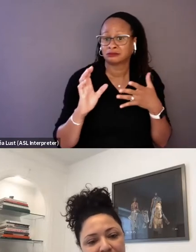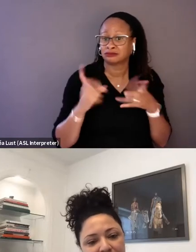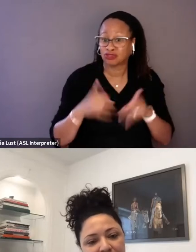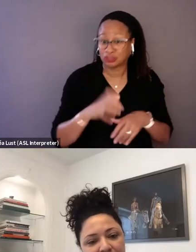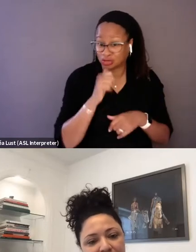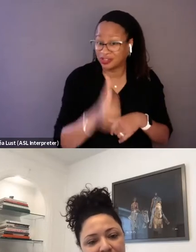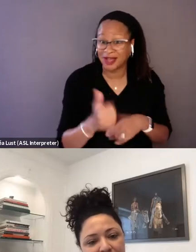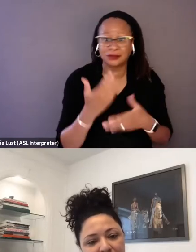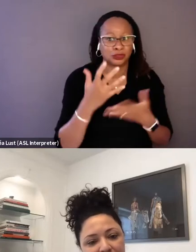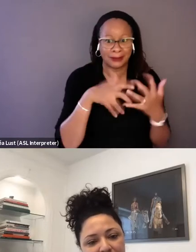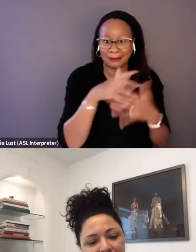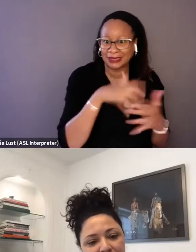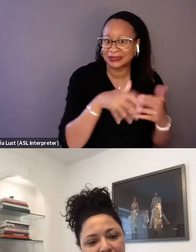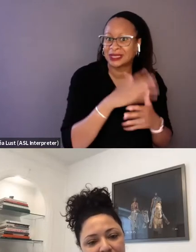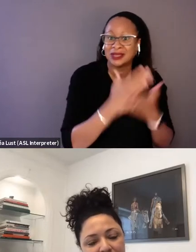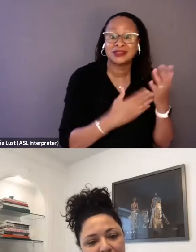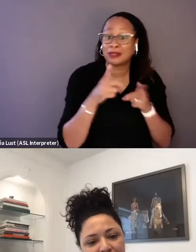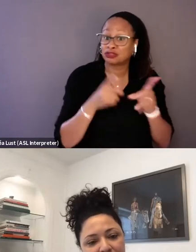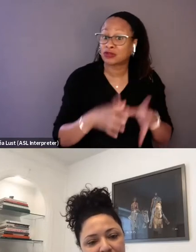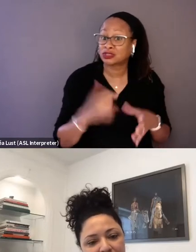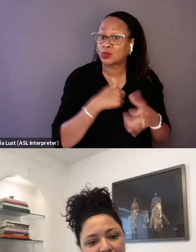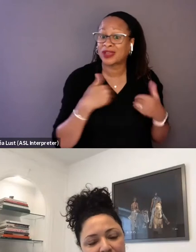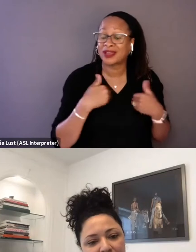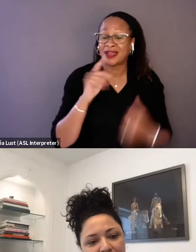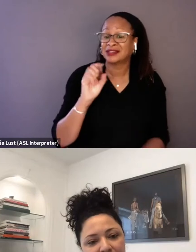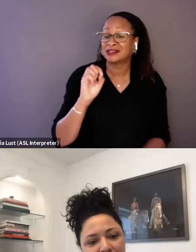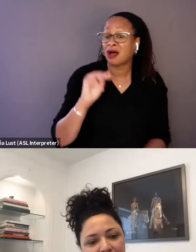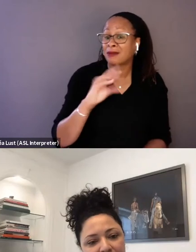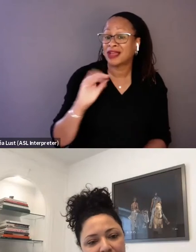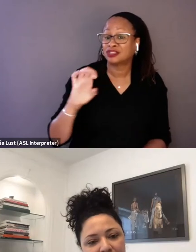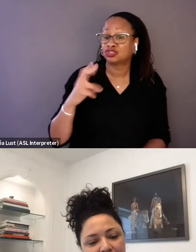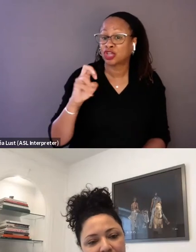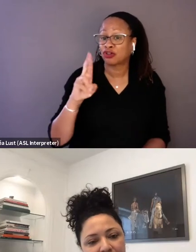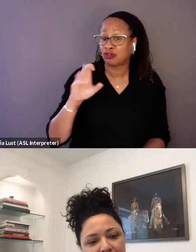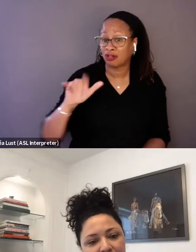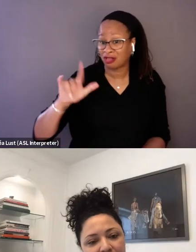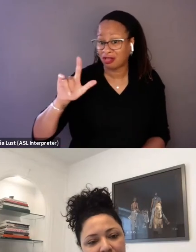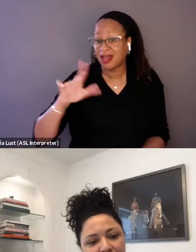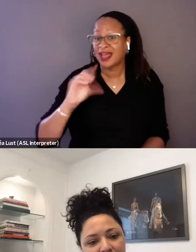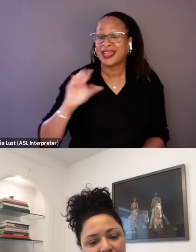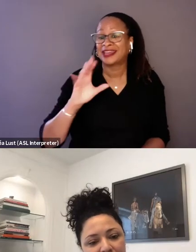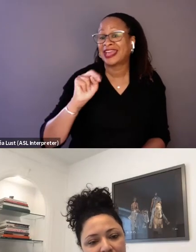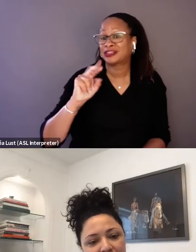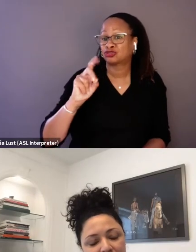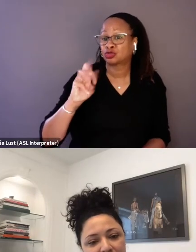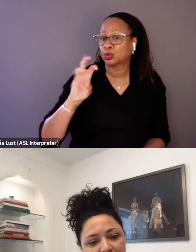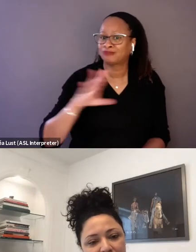some of them I would say, you know, Tom and Cheryl and Andrew had probably never really done documentary